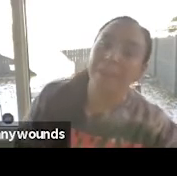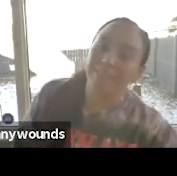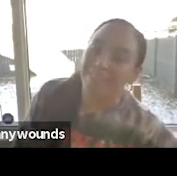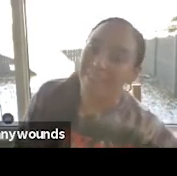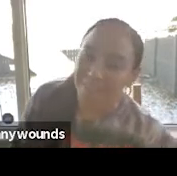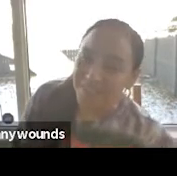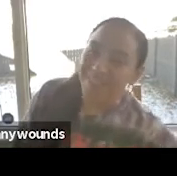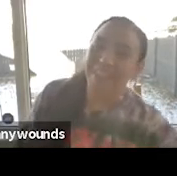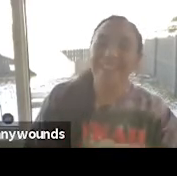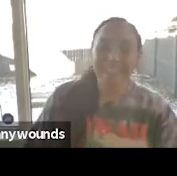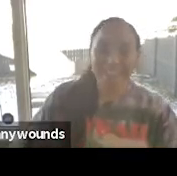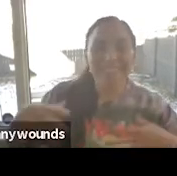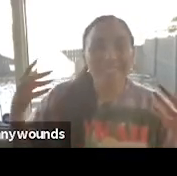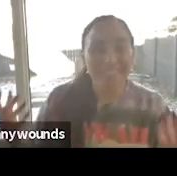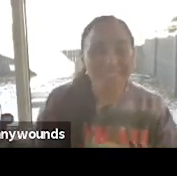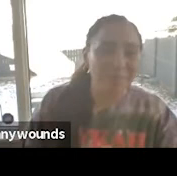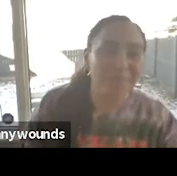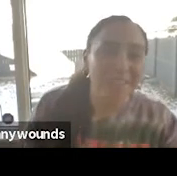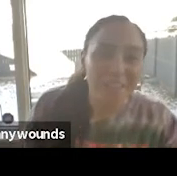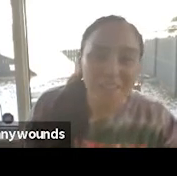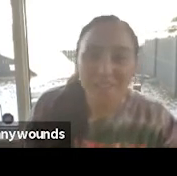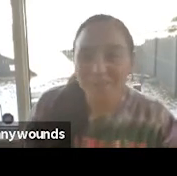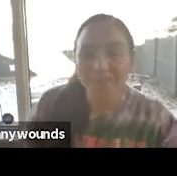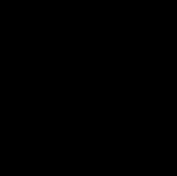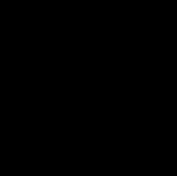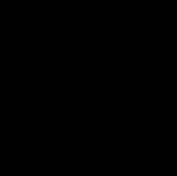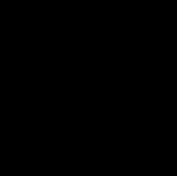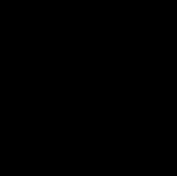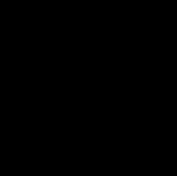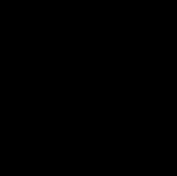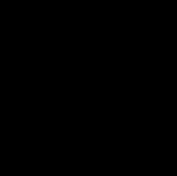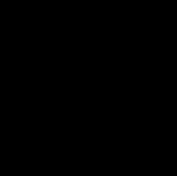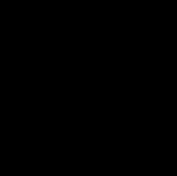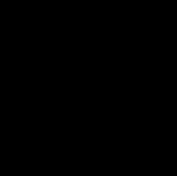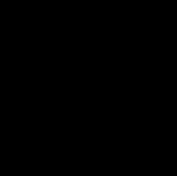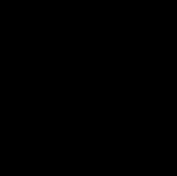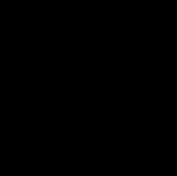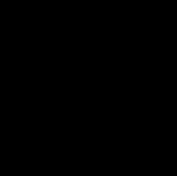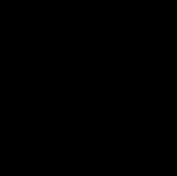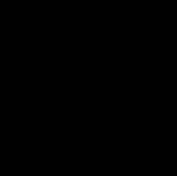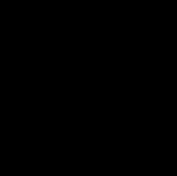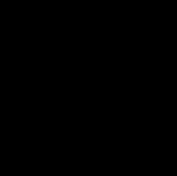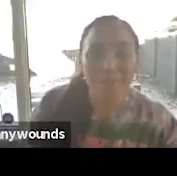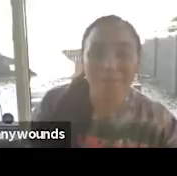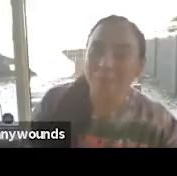Okay, awesome. Thank you. That was super rich and so full. And I love the positive